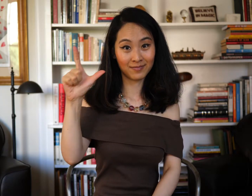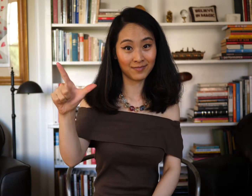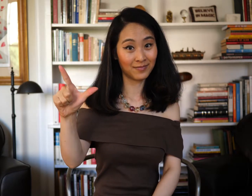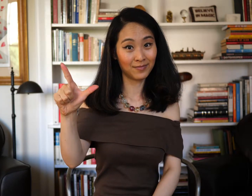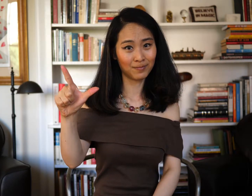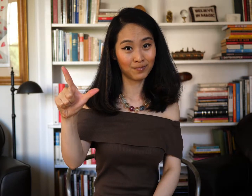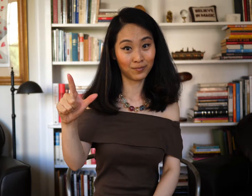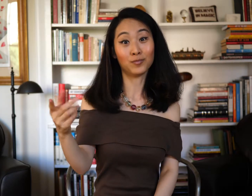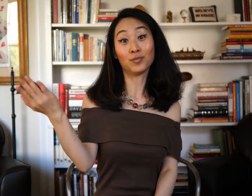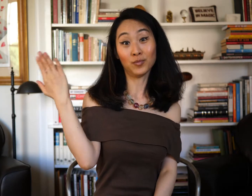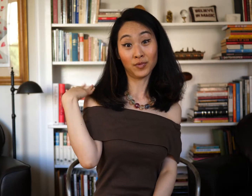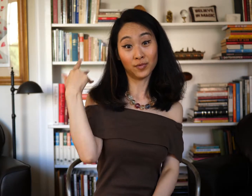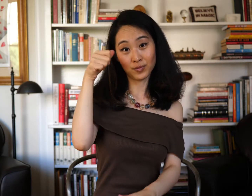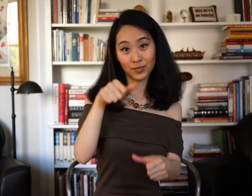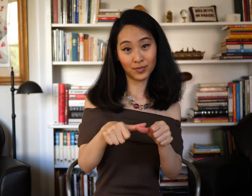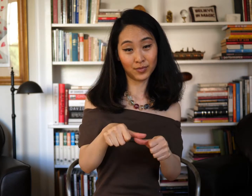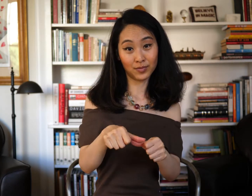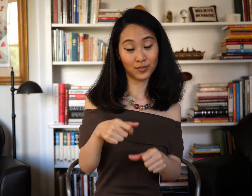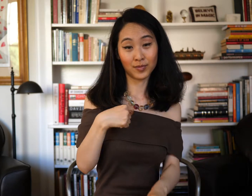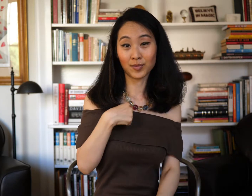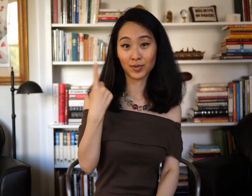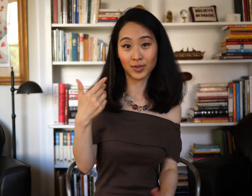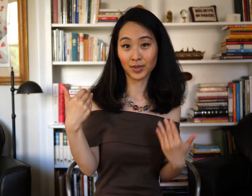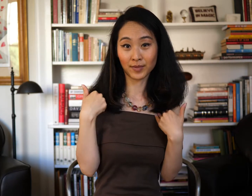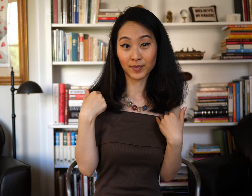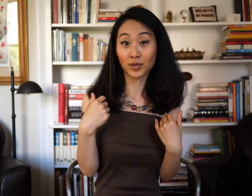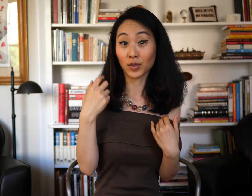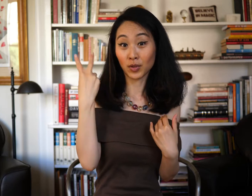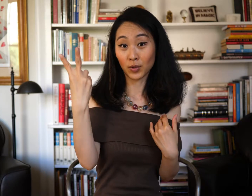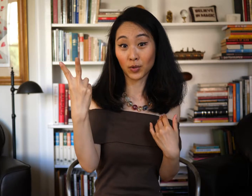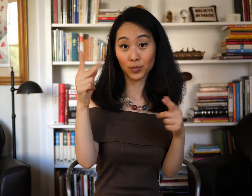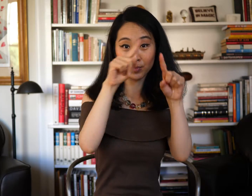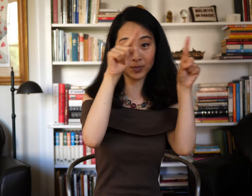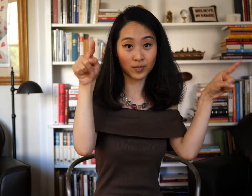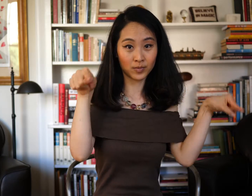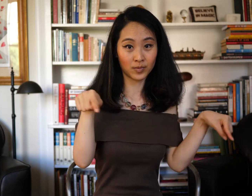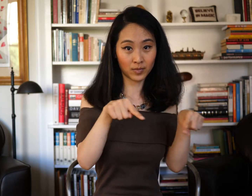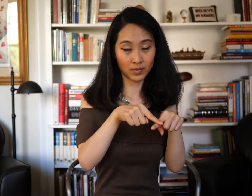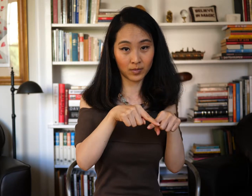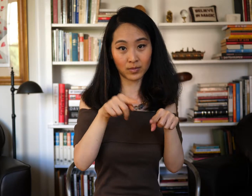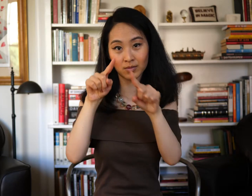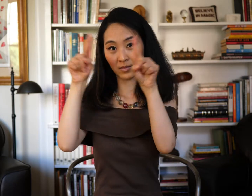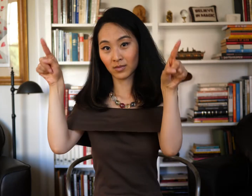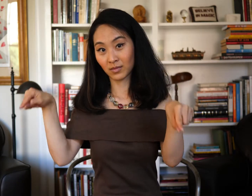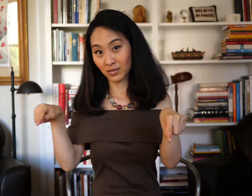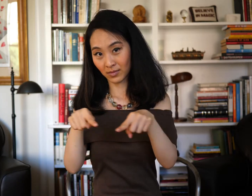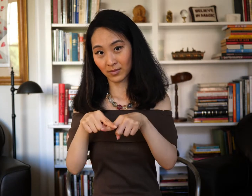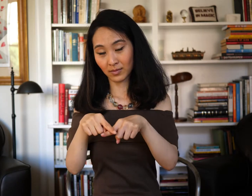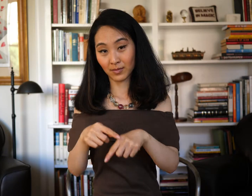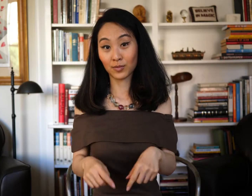In the past lessons, I had split screens.